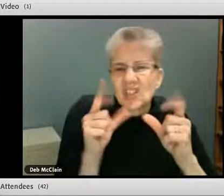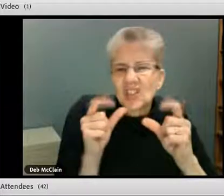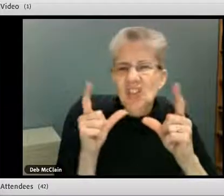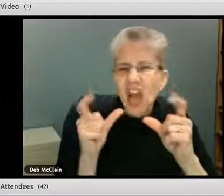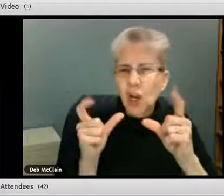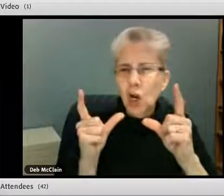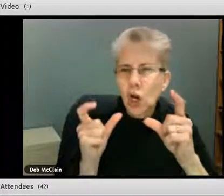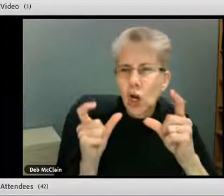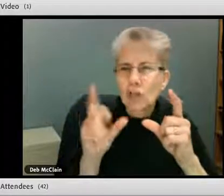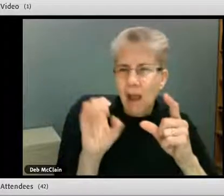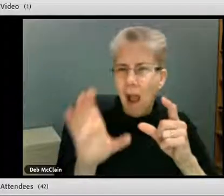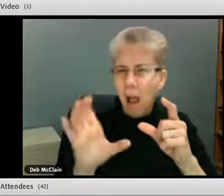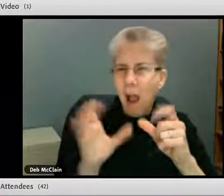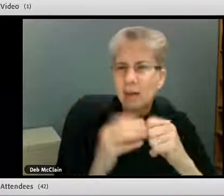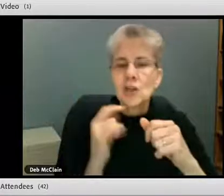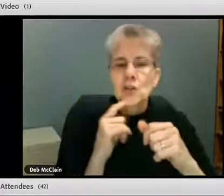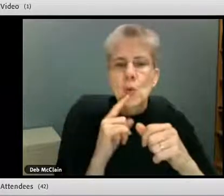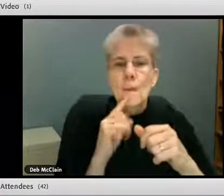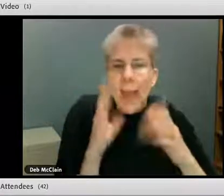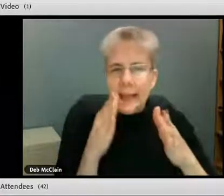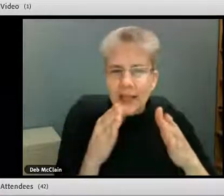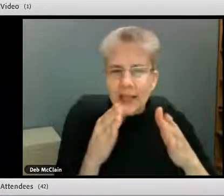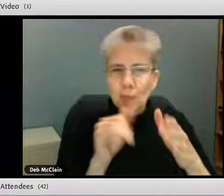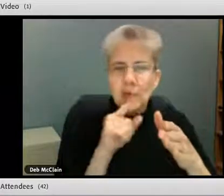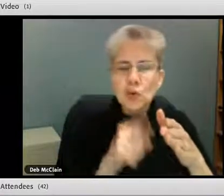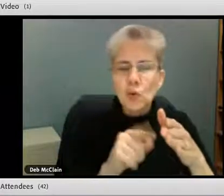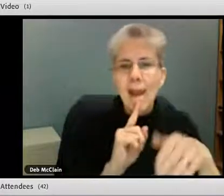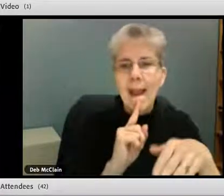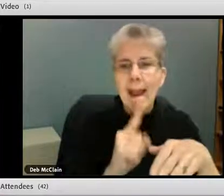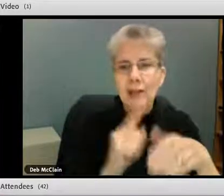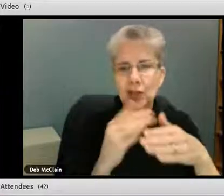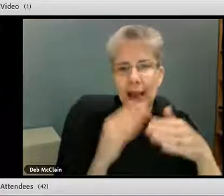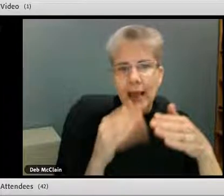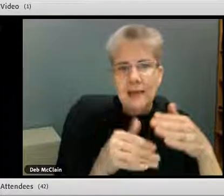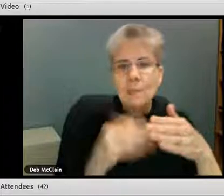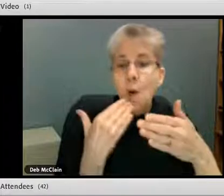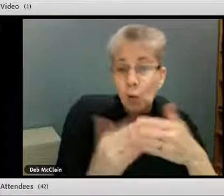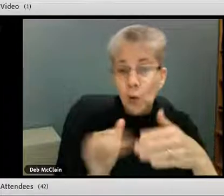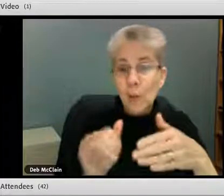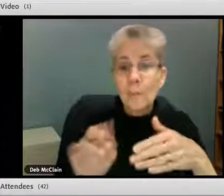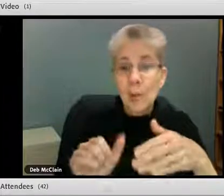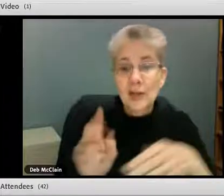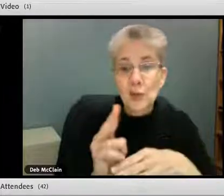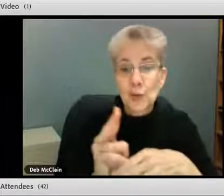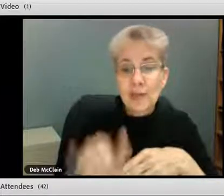so you want to pay attention to make sure you don't actually end -- Oh, good, Brenda uses Pixabay. You don't want to accidentally end up